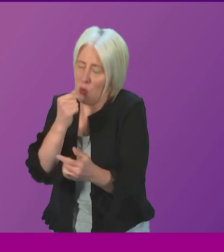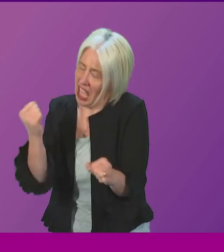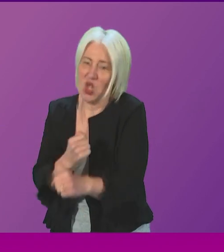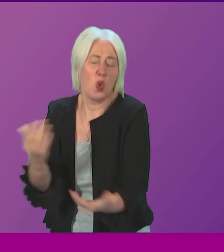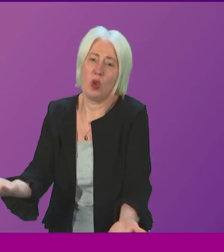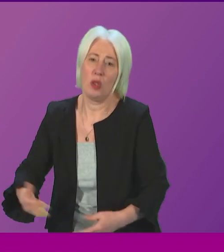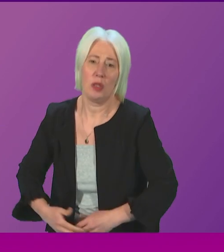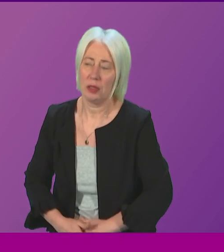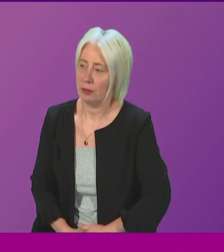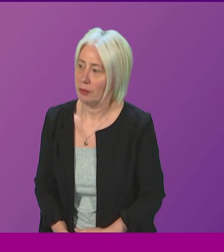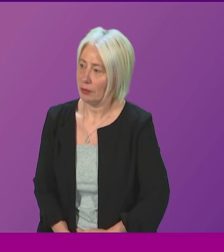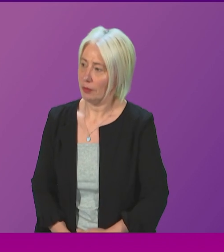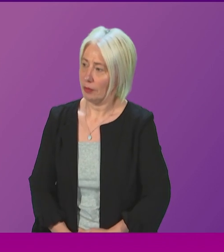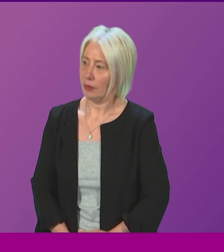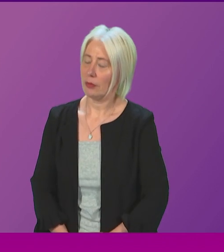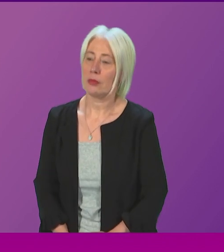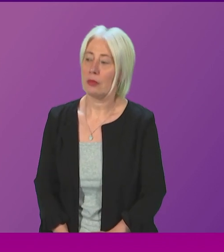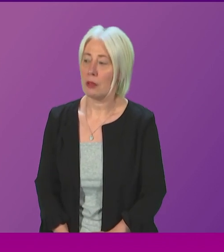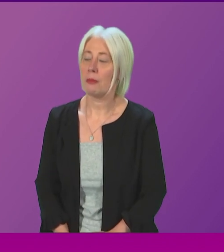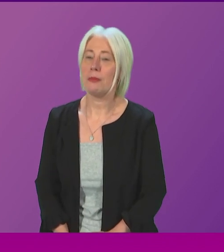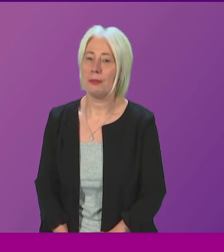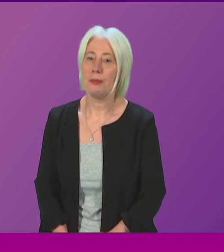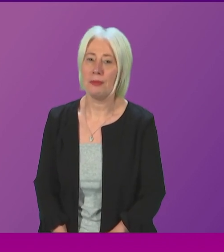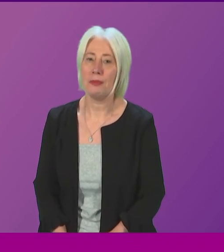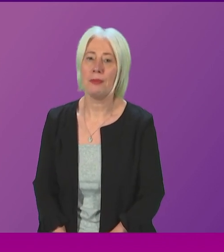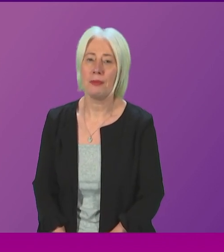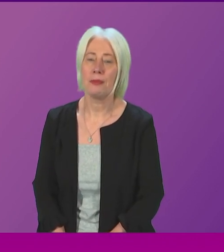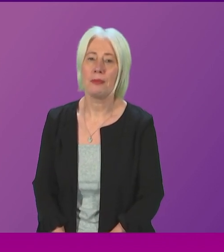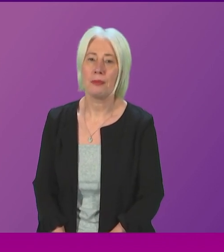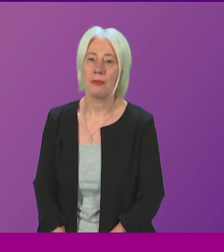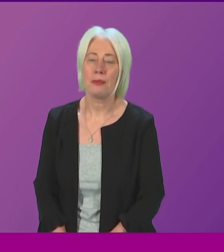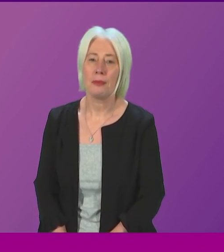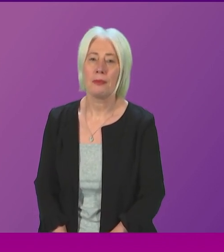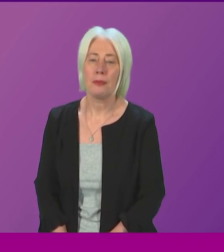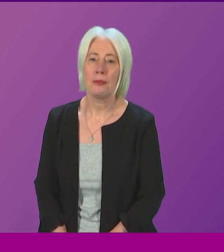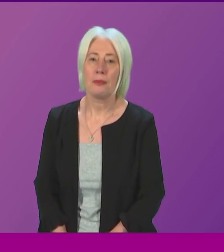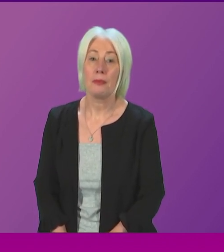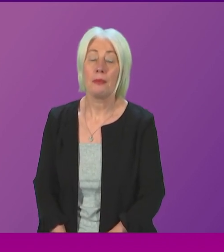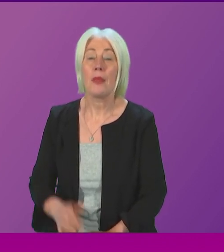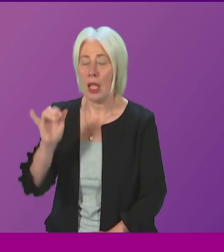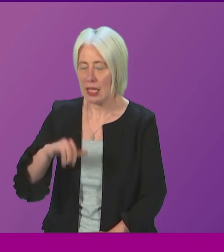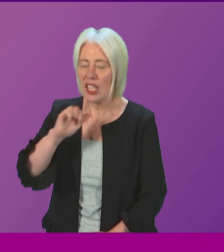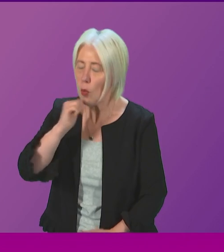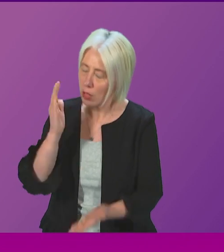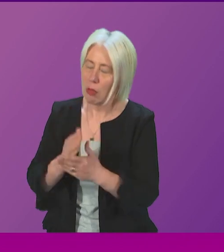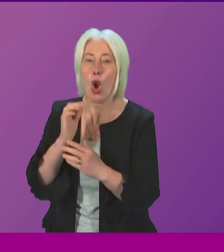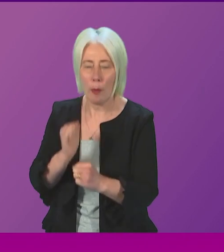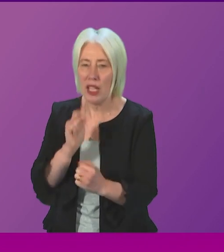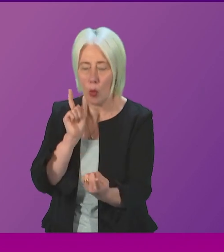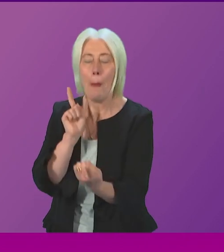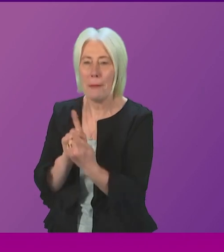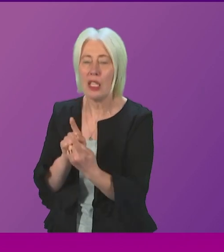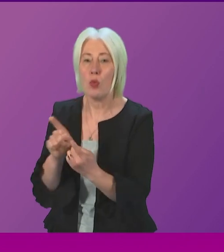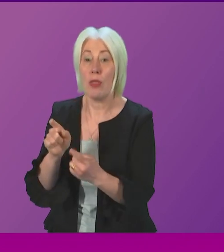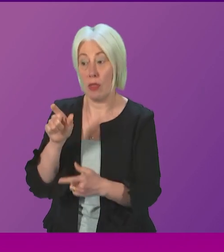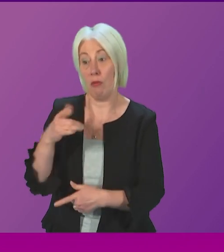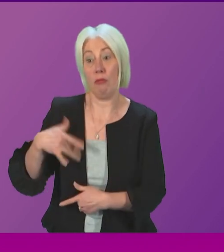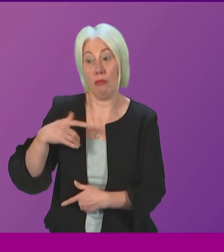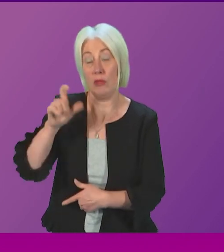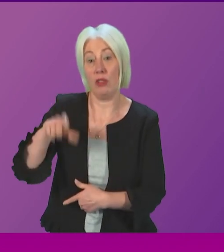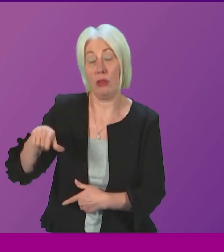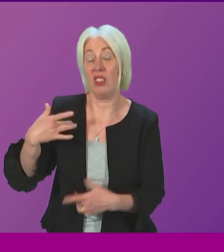Yes, I will commit to meeting the survivors; I have met some of them—some are constituents